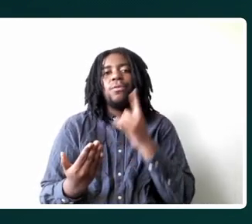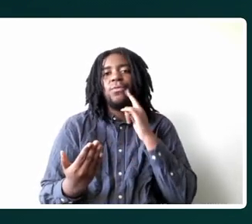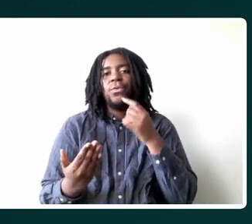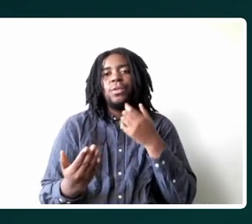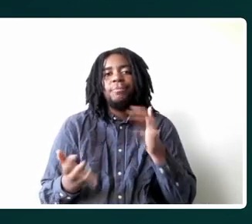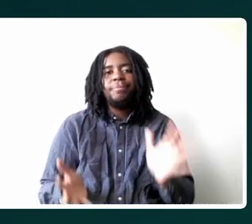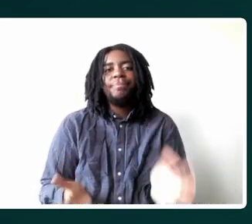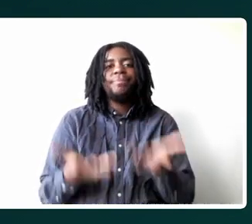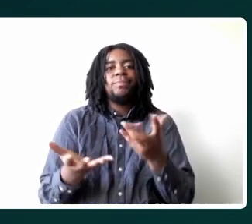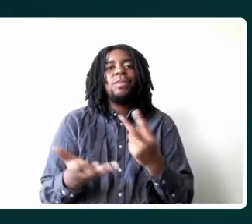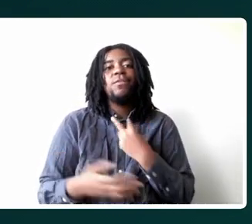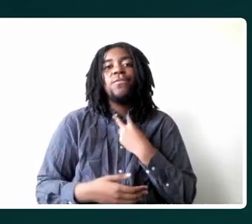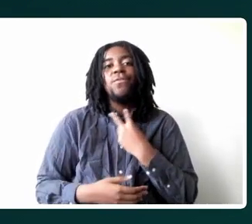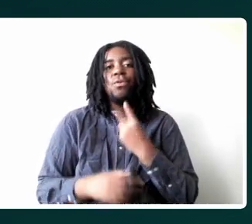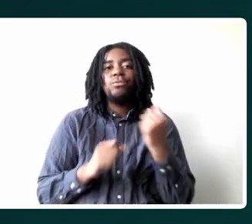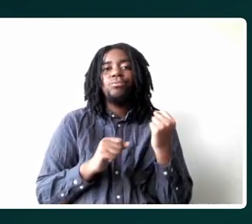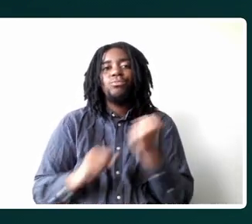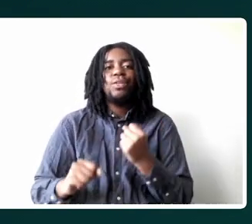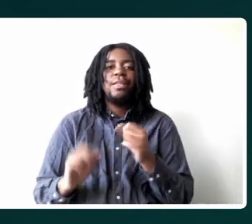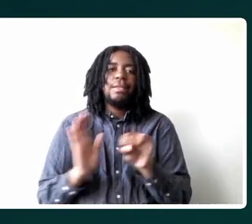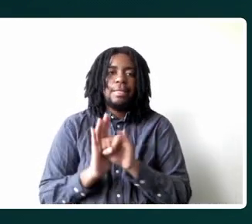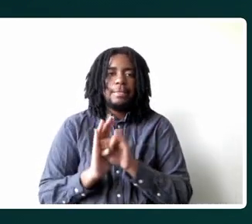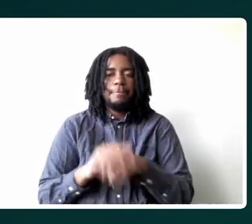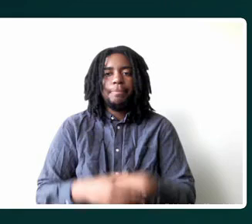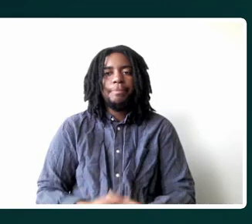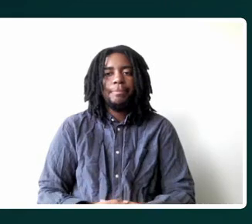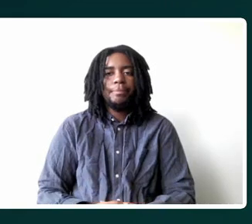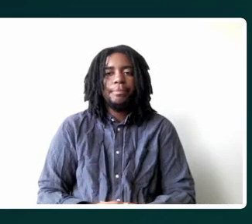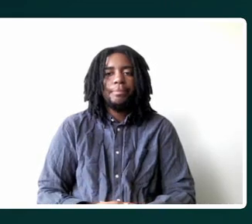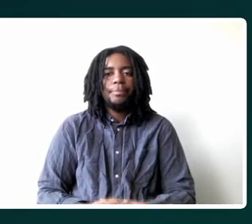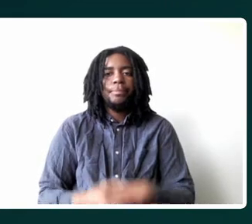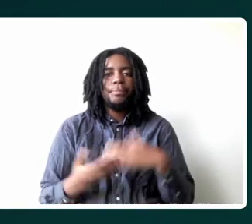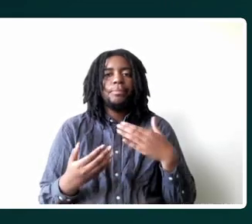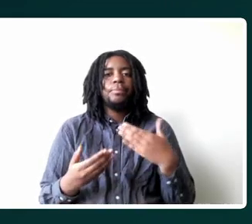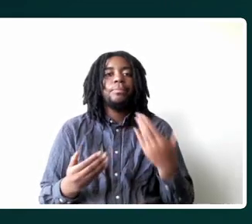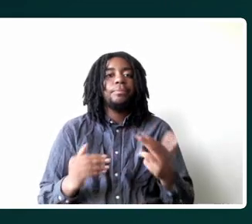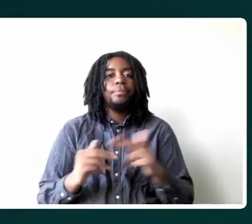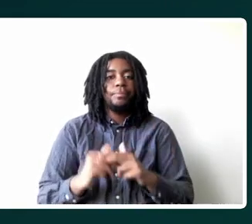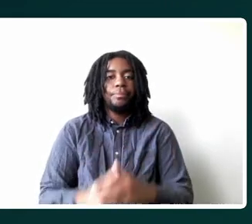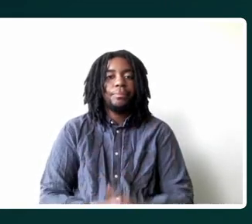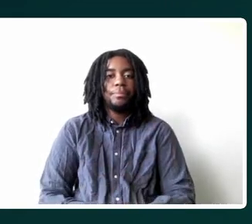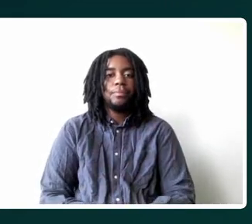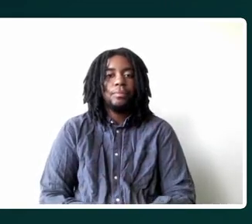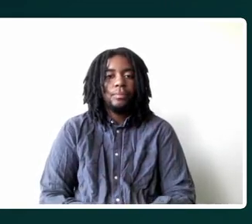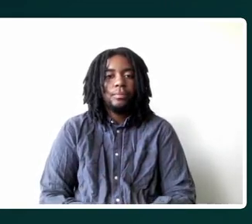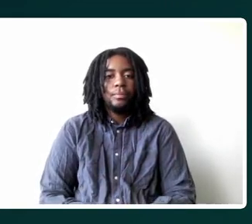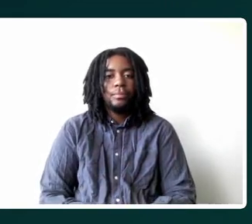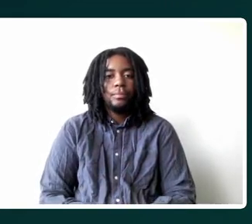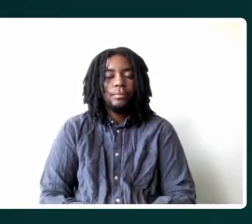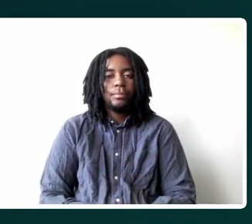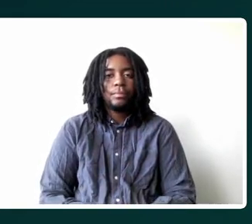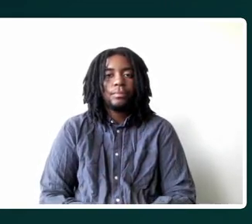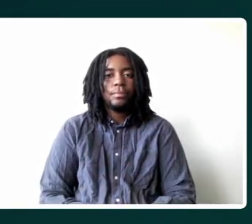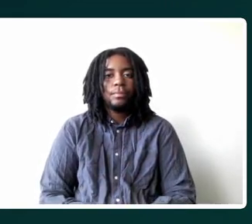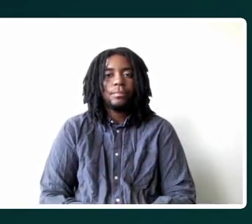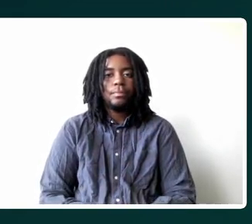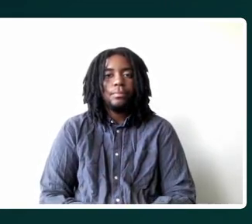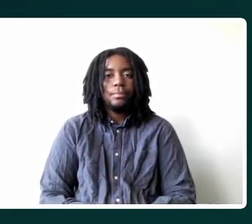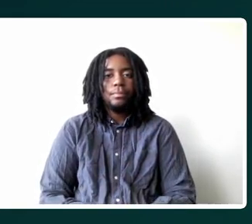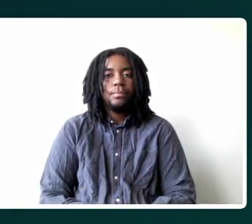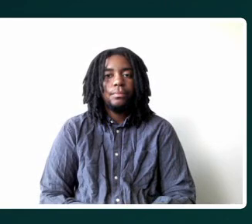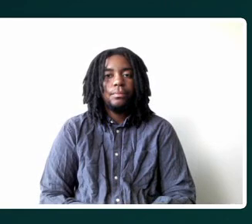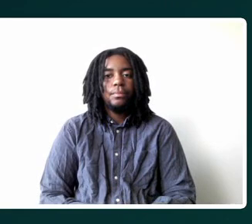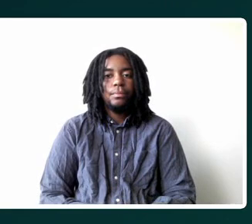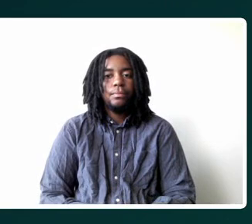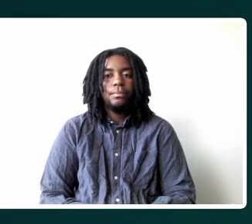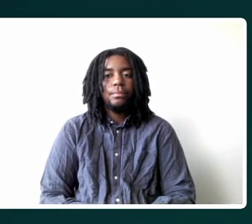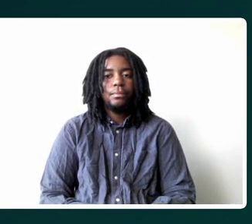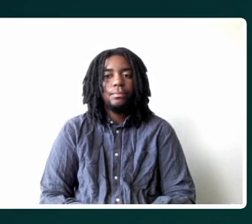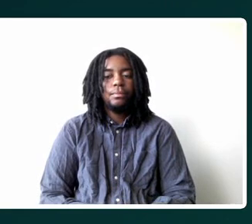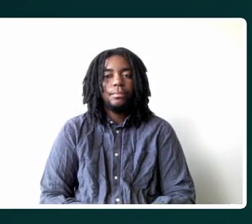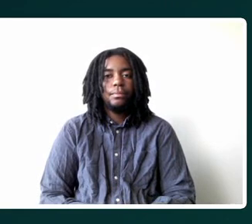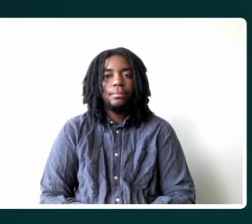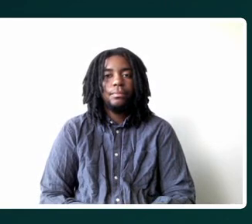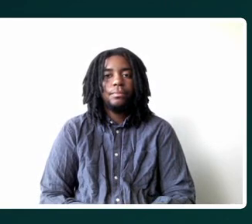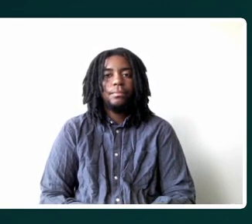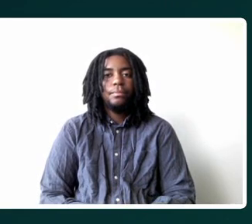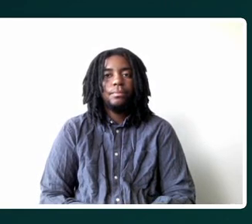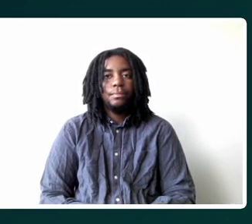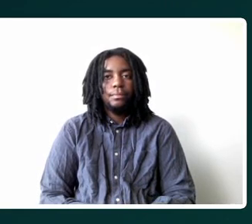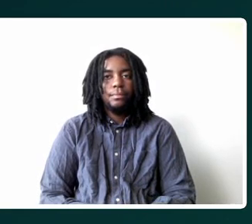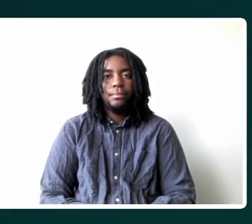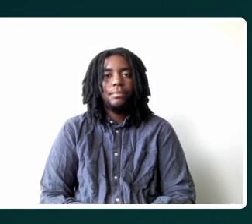of identity. Next slide, please. So, I'll share a little bit about what we